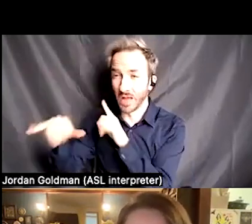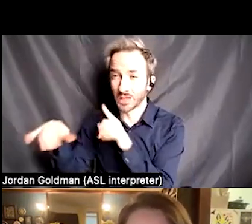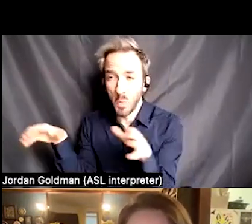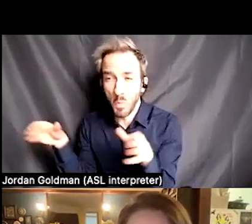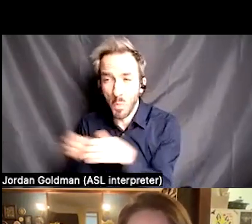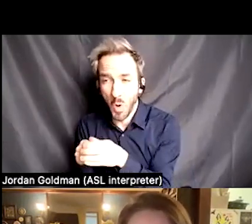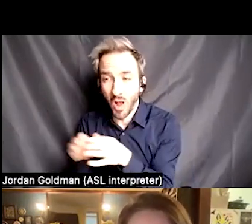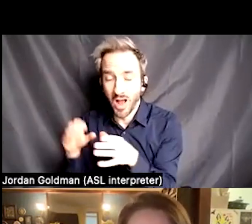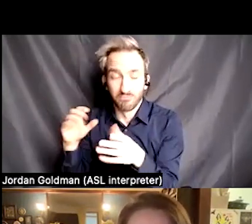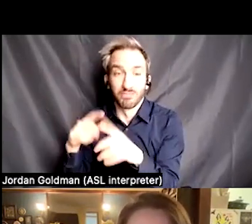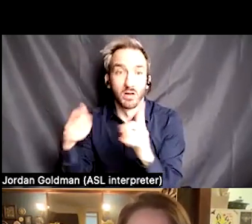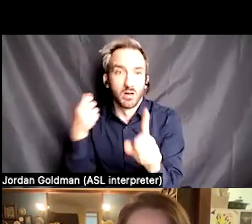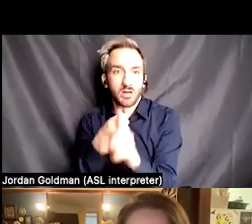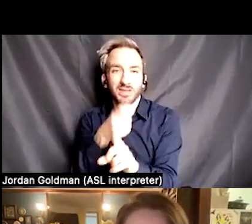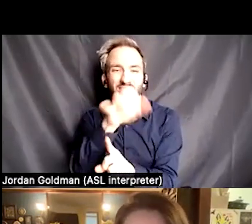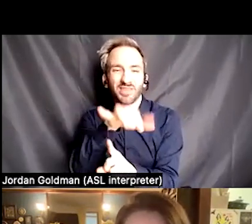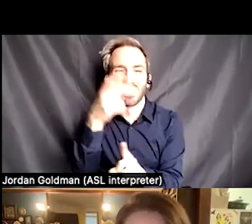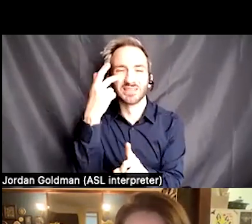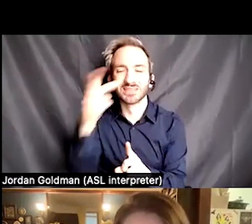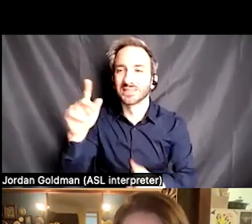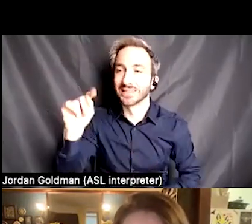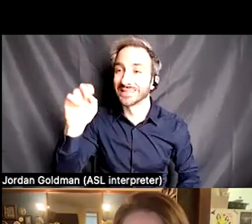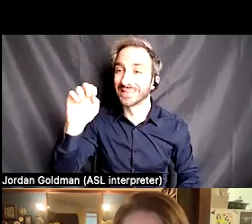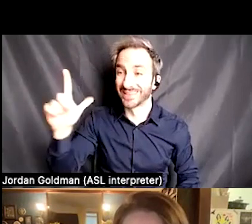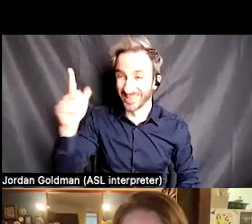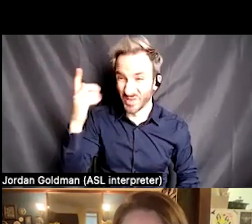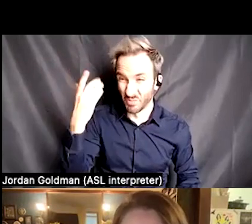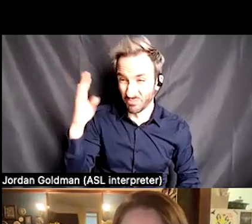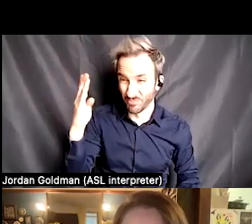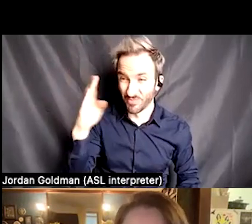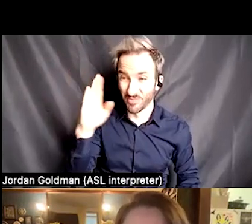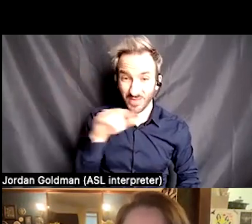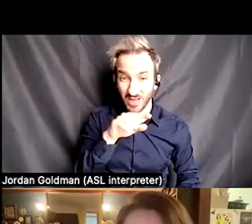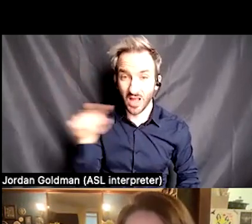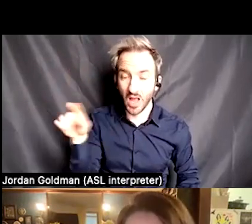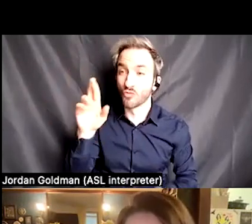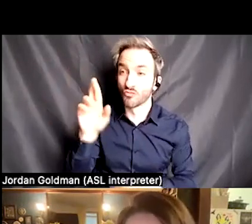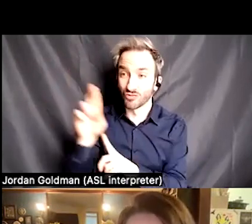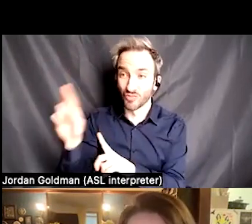the teal bars in this graph show the sales of all regency romance items, and the purple bars